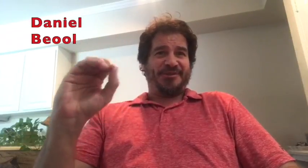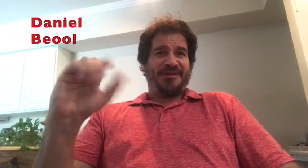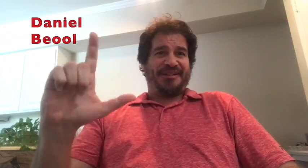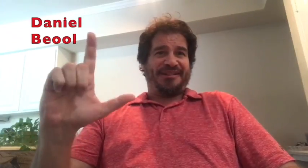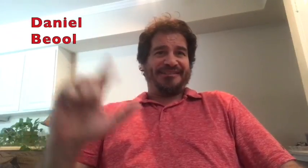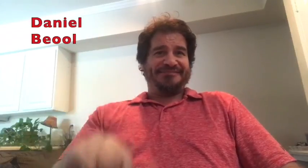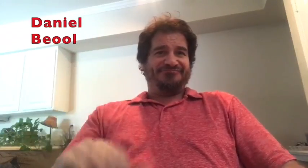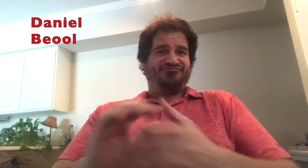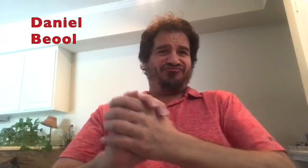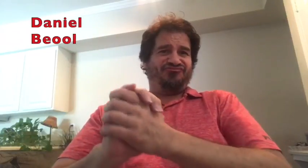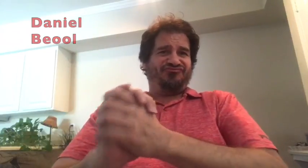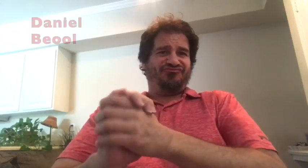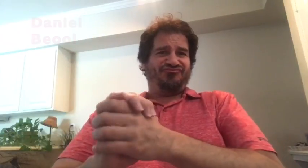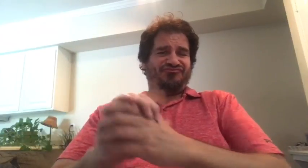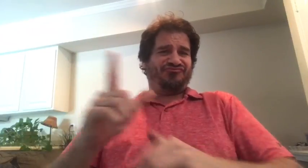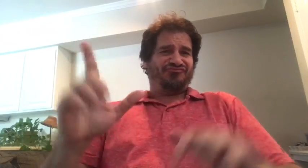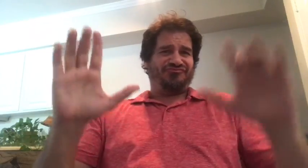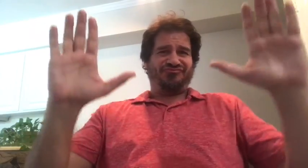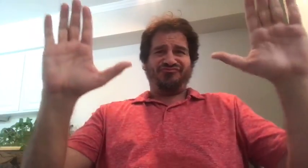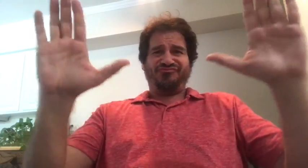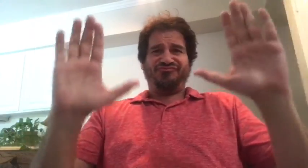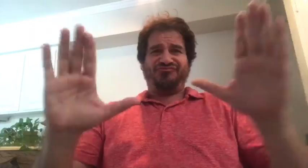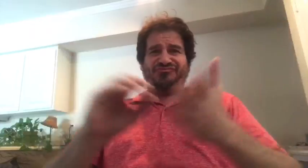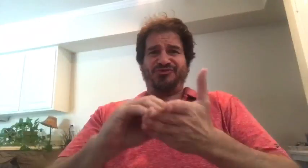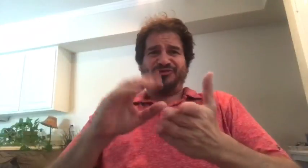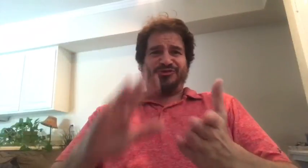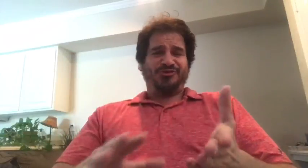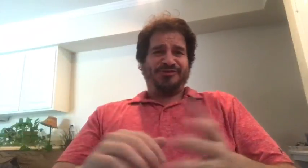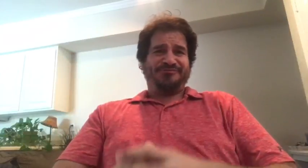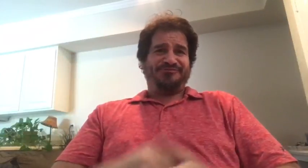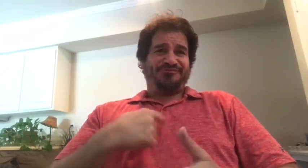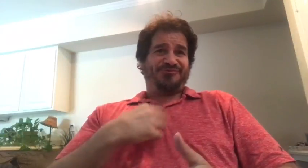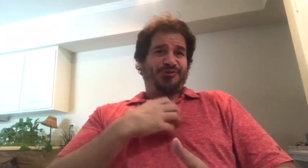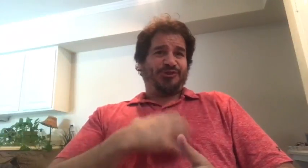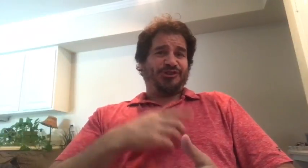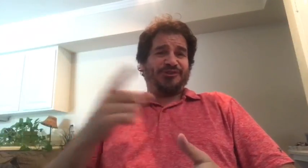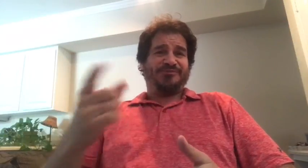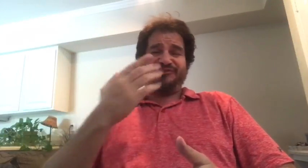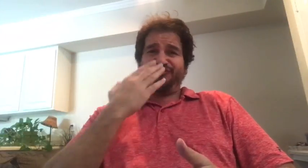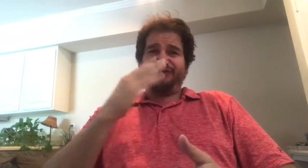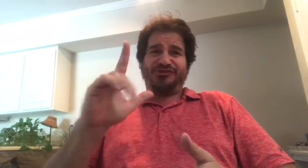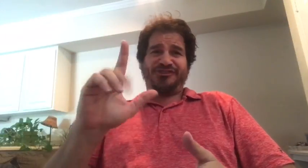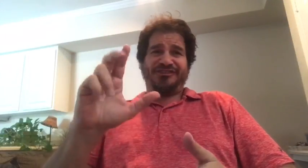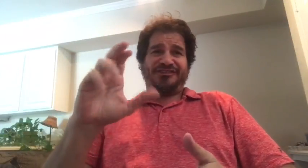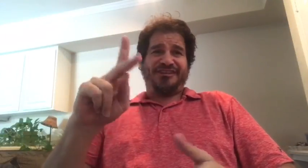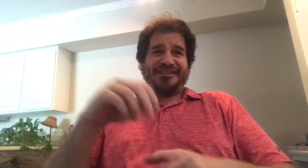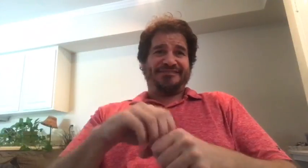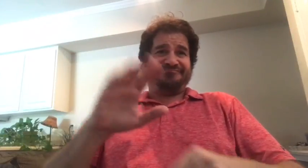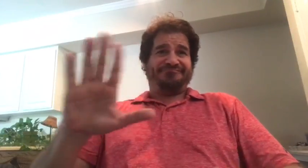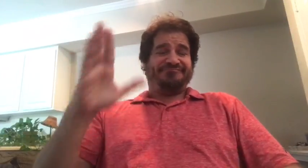goes to Daniel Buell. Congratulations. Outstanding student and I wish him Good Luck